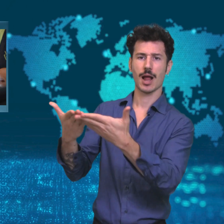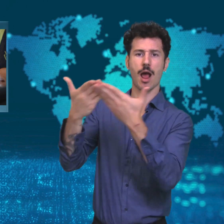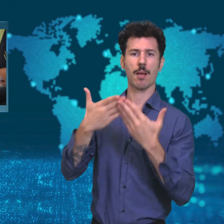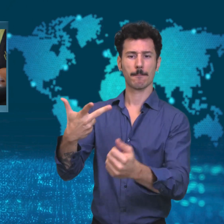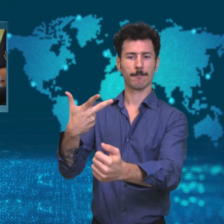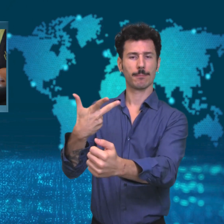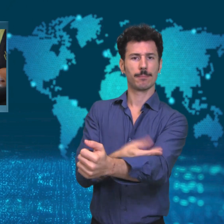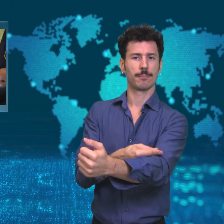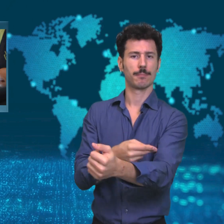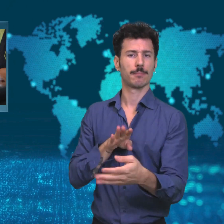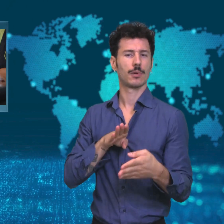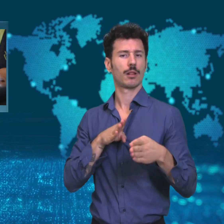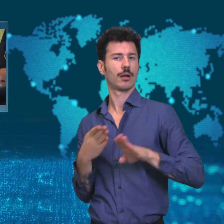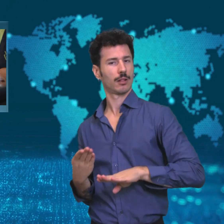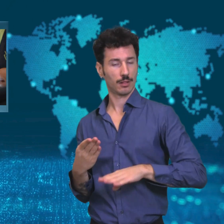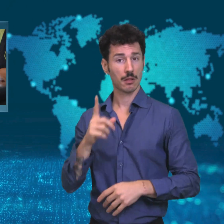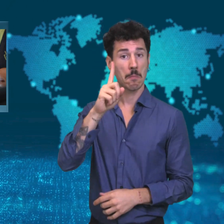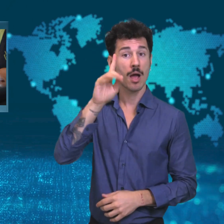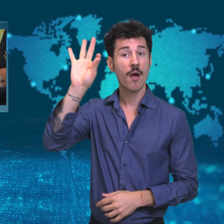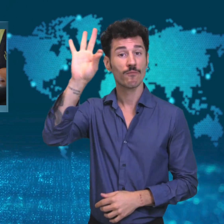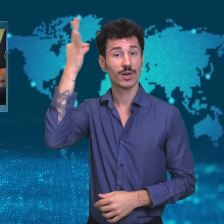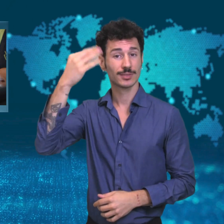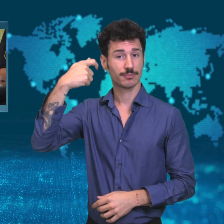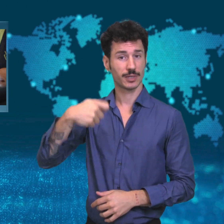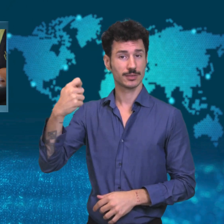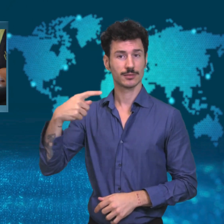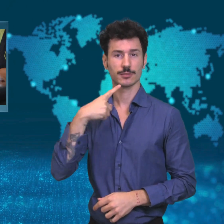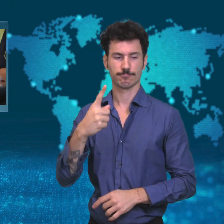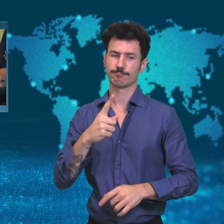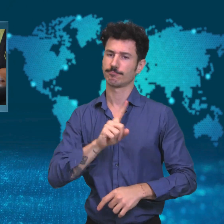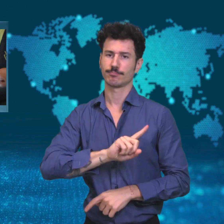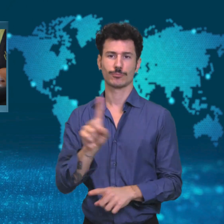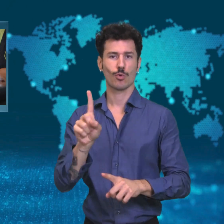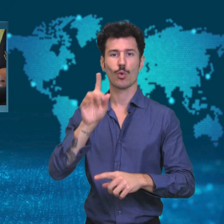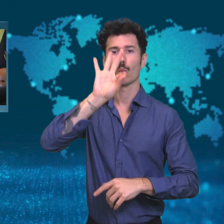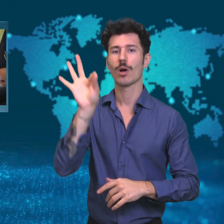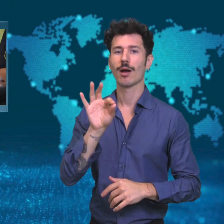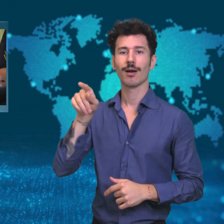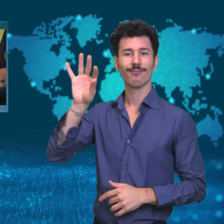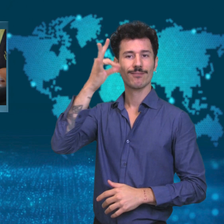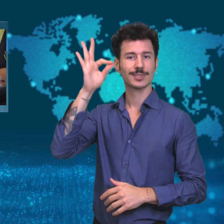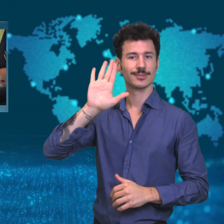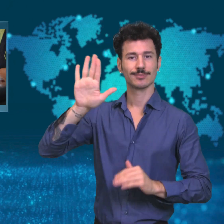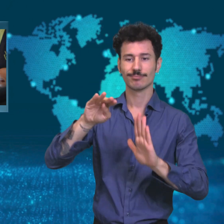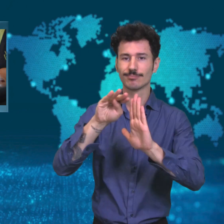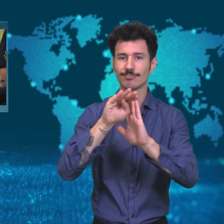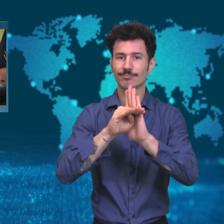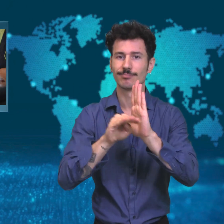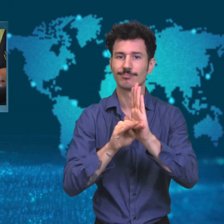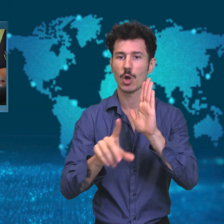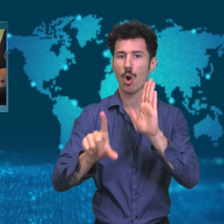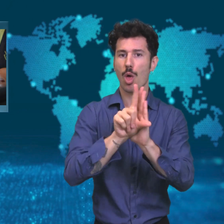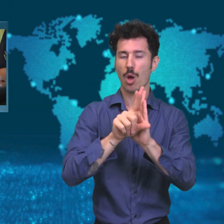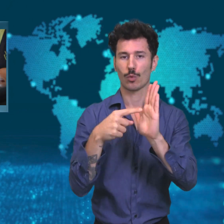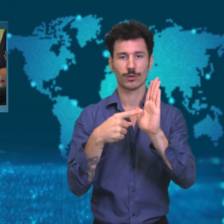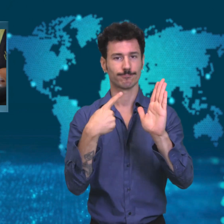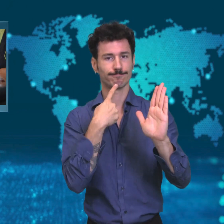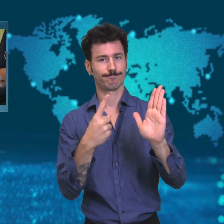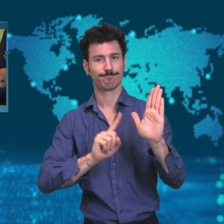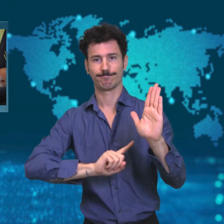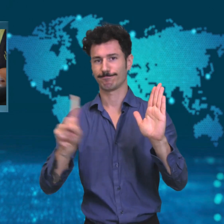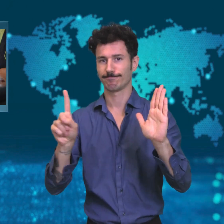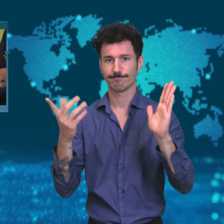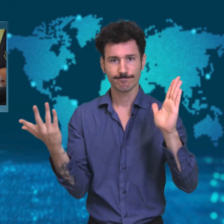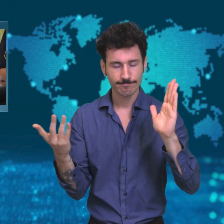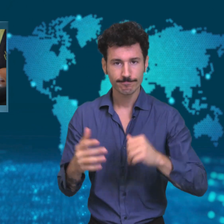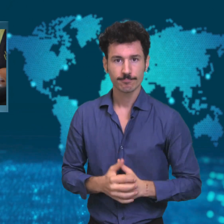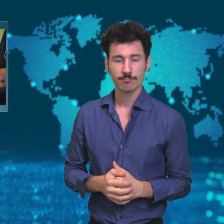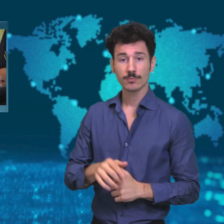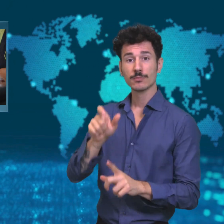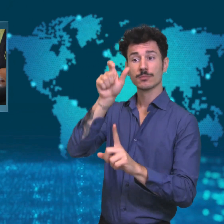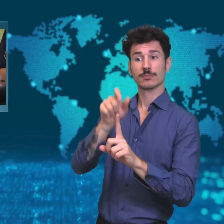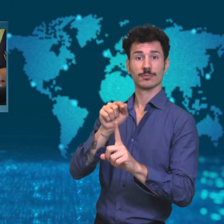but France’s President denied the request since it is not allowed under French law.